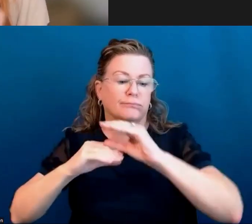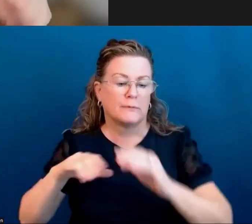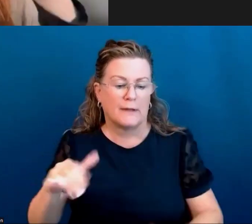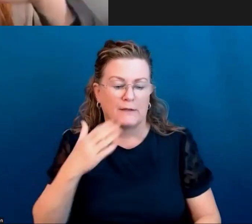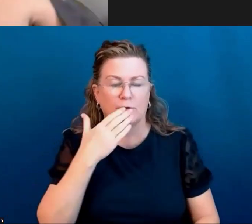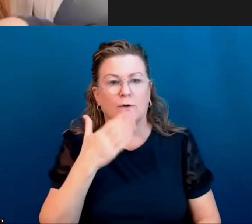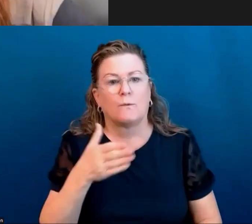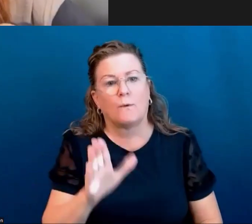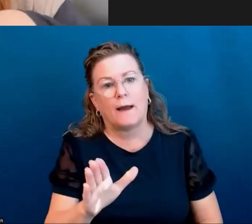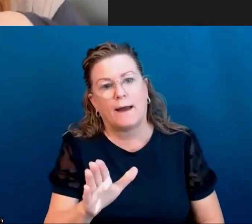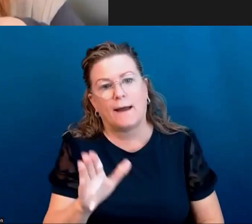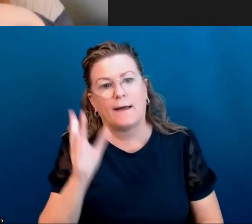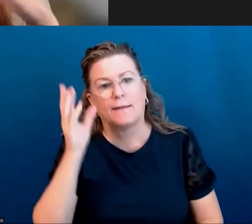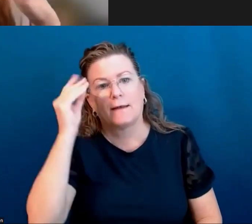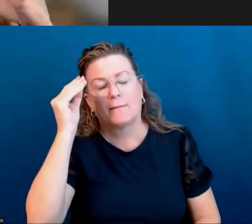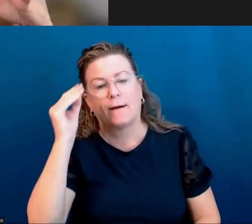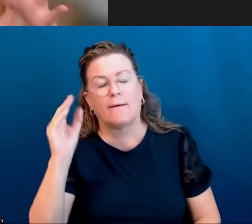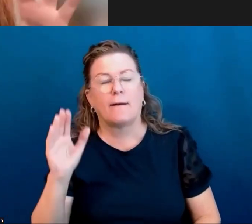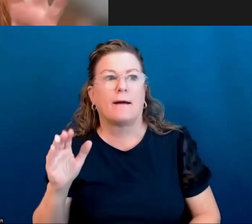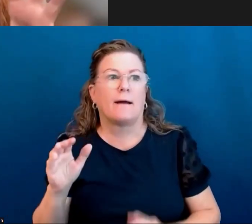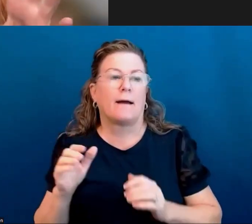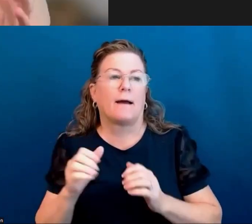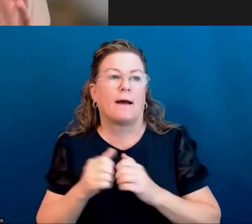like, how does he like to play? And then let's bring food into